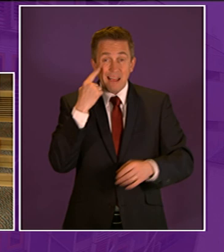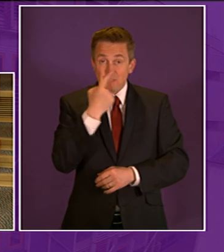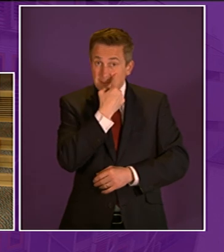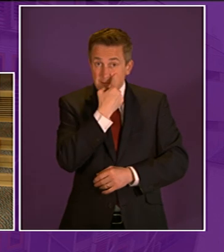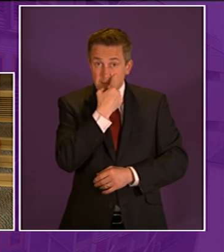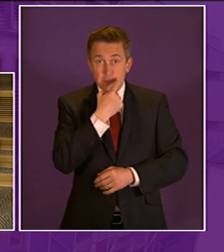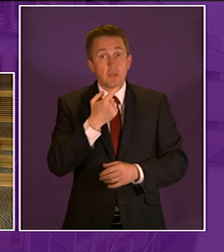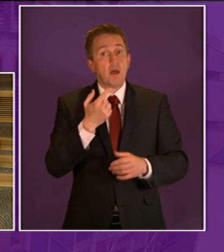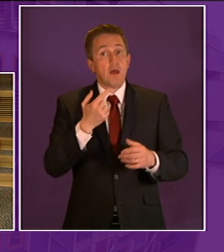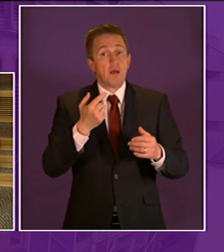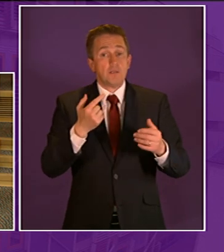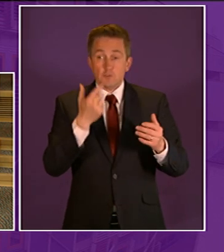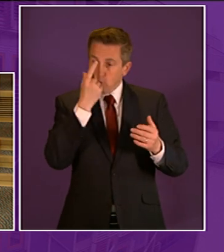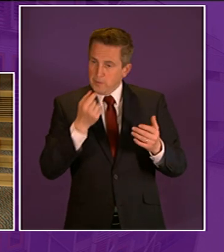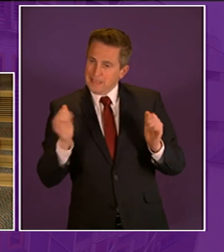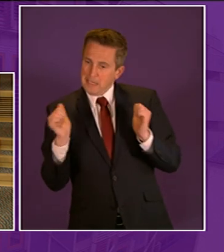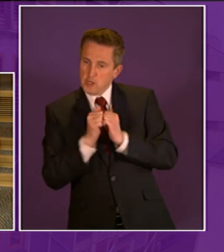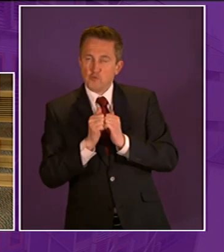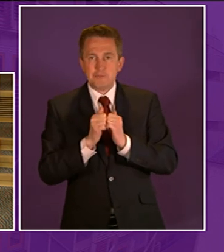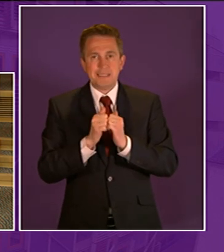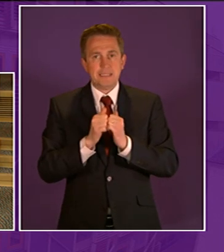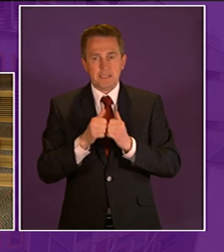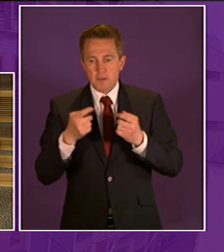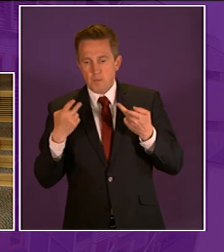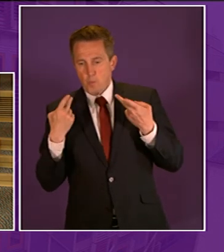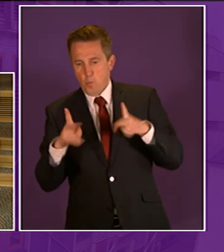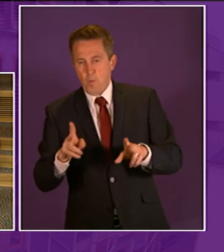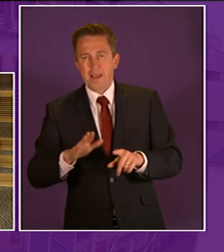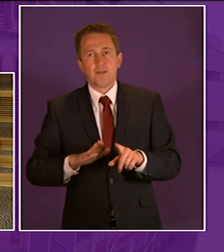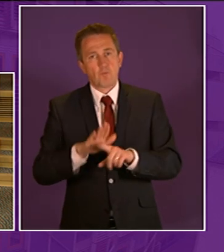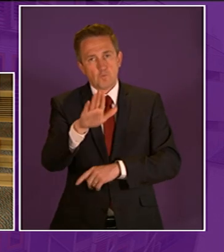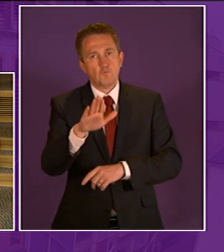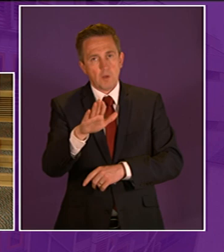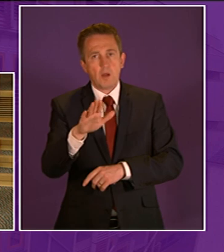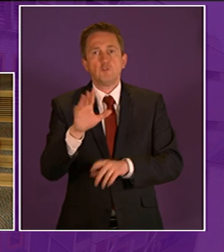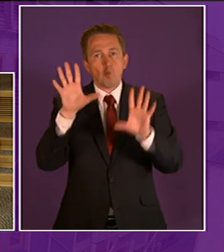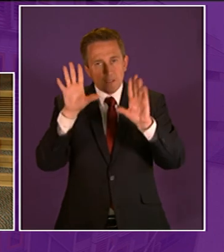that we then resolve those questions to ensure that the strike is drawn to a conclusion and